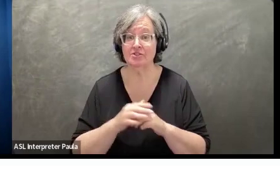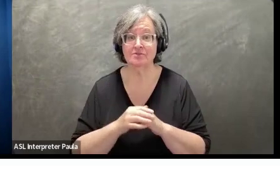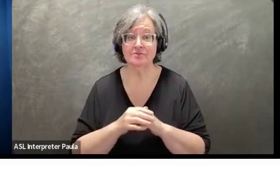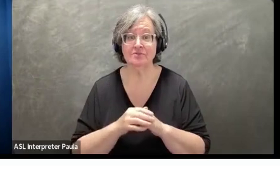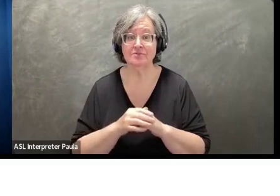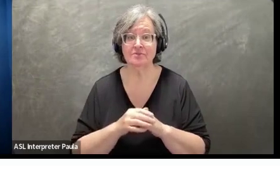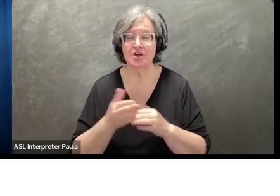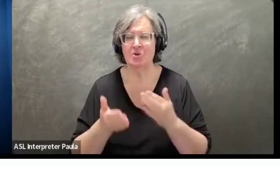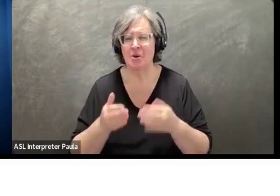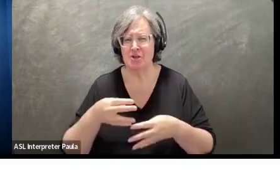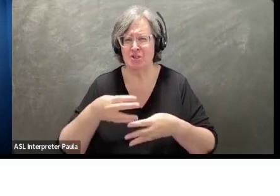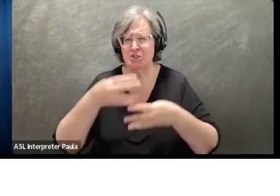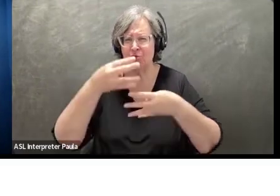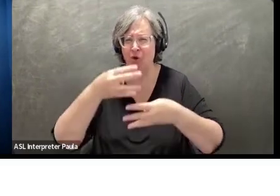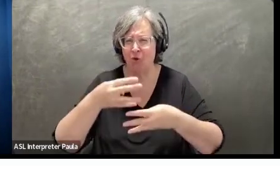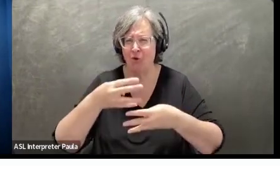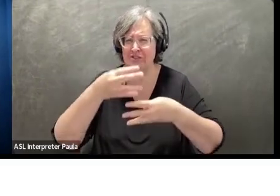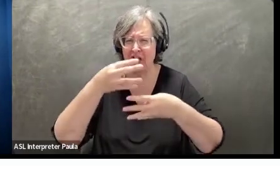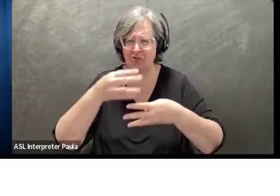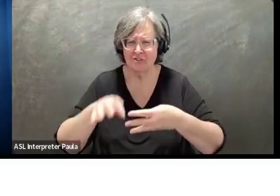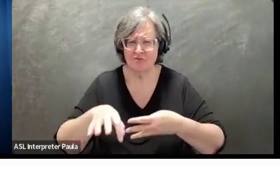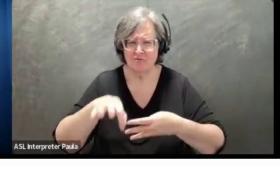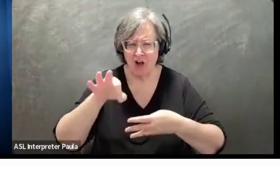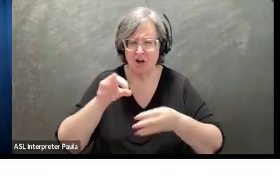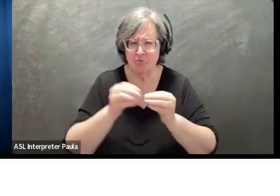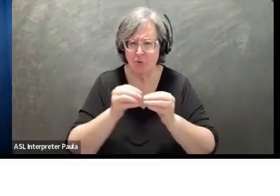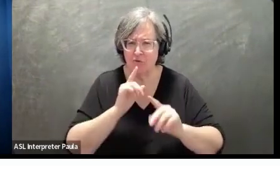need to scroll down in this box asks, In what ways do you